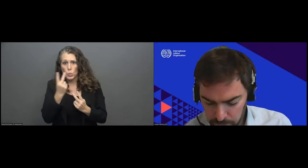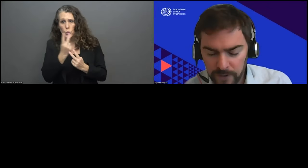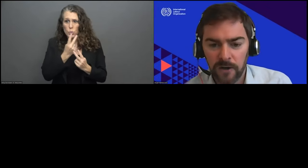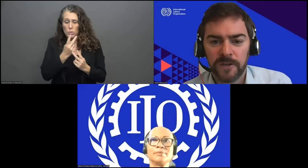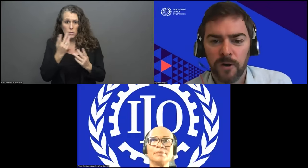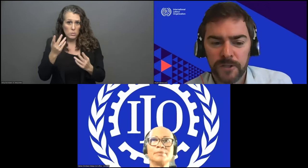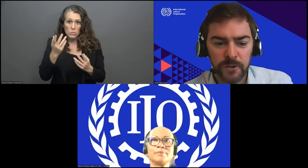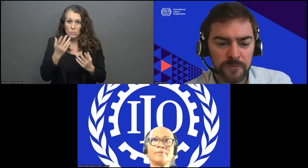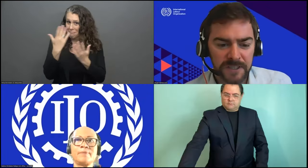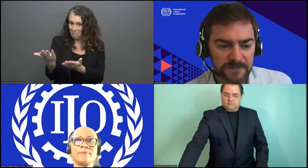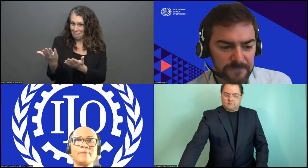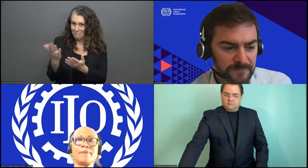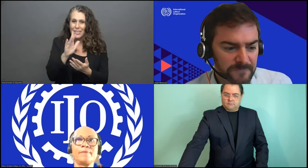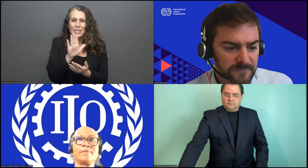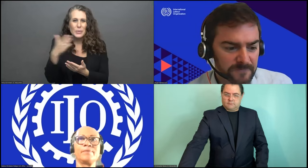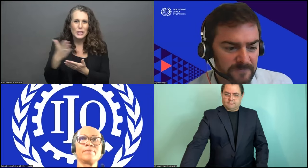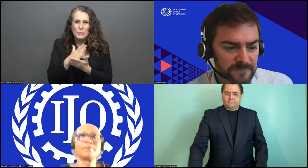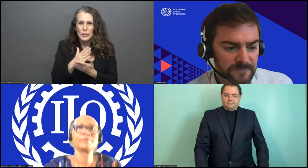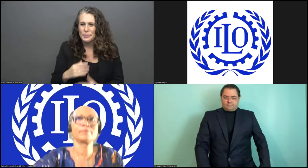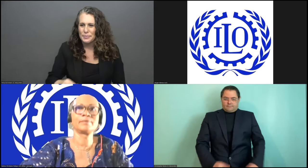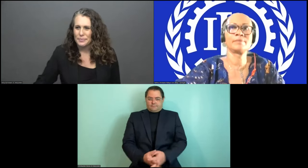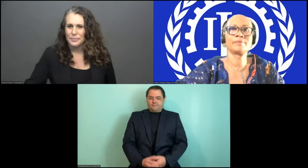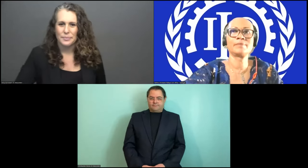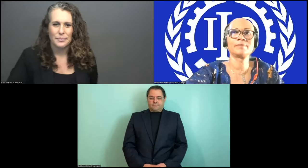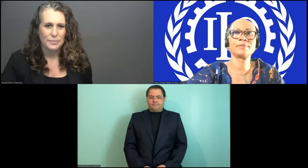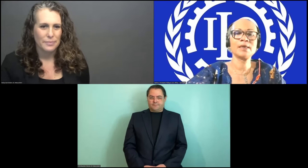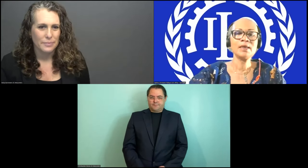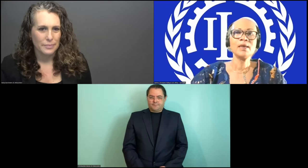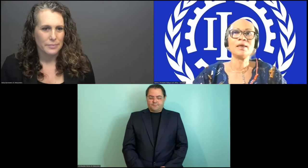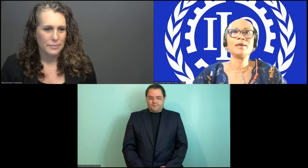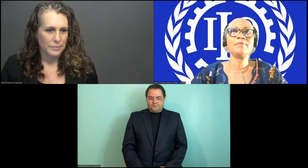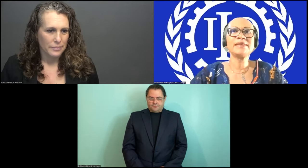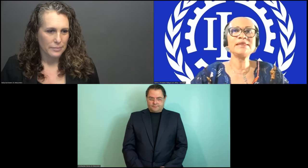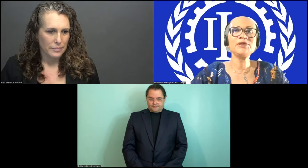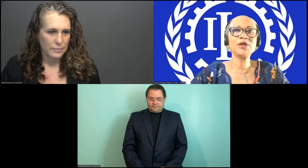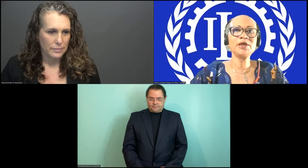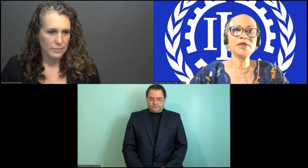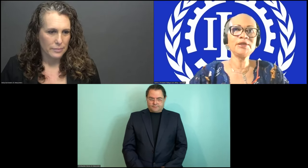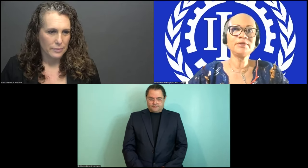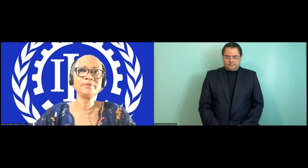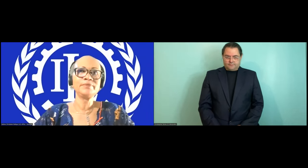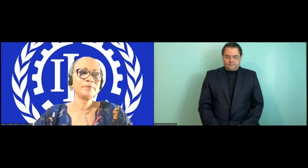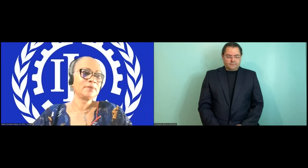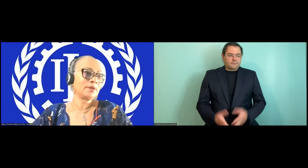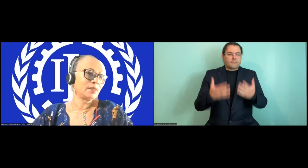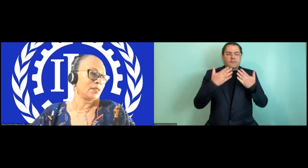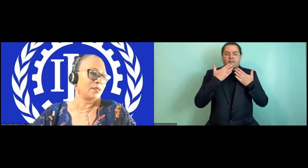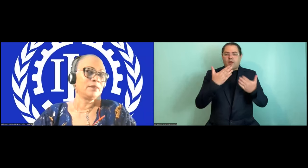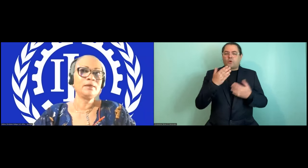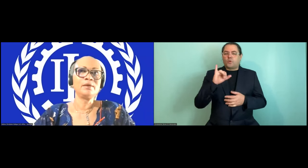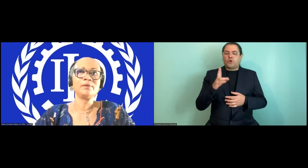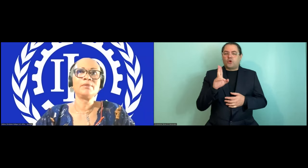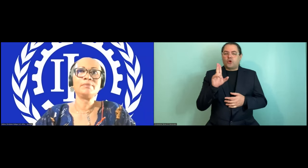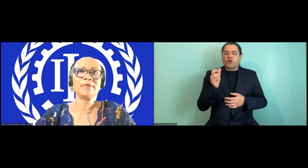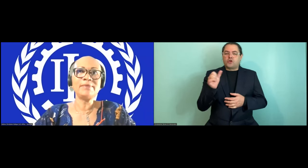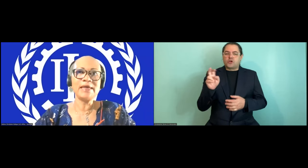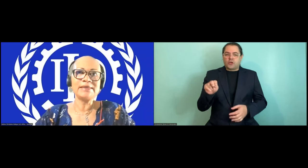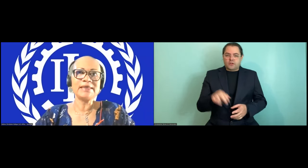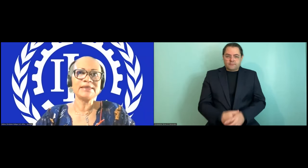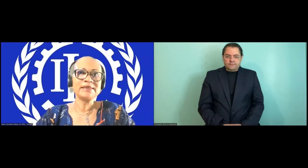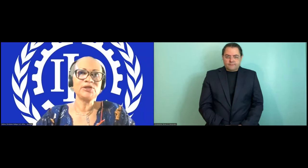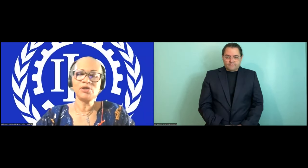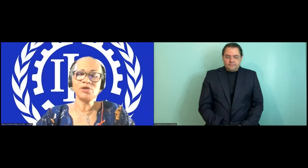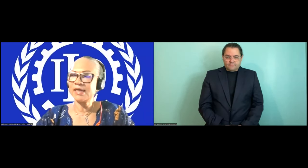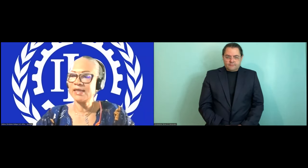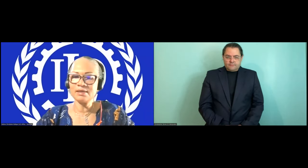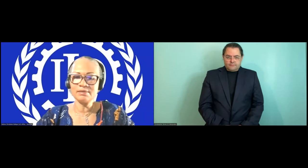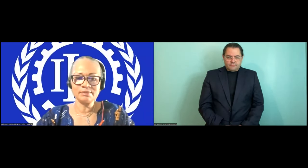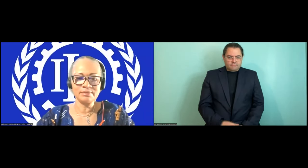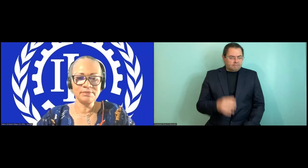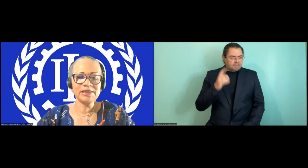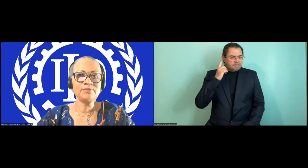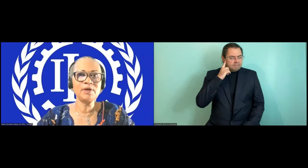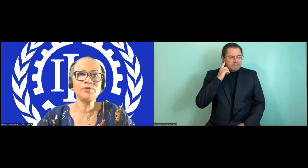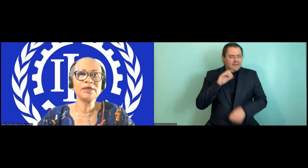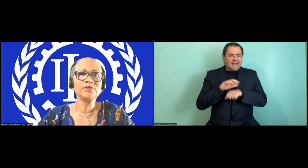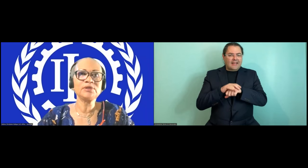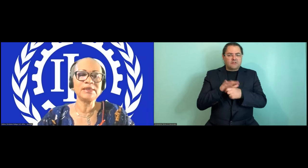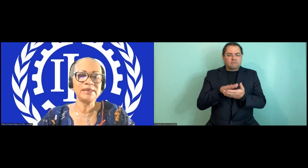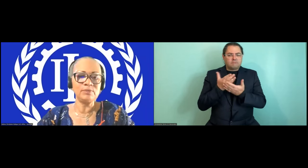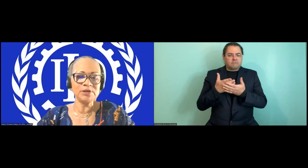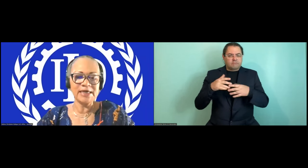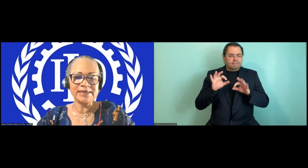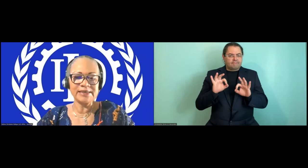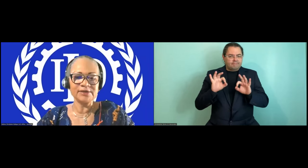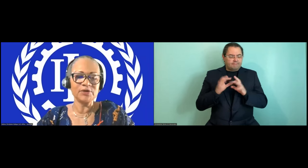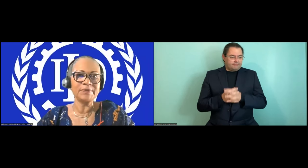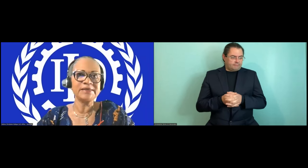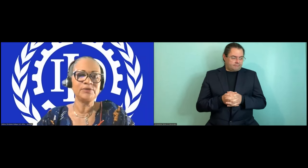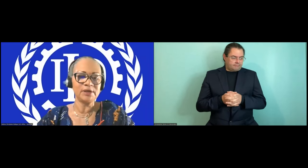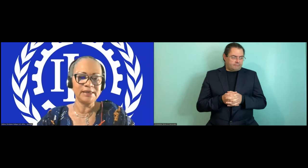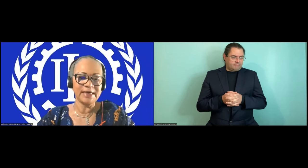from you now, over to you 14 09:56:23 show mom the razor the one game design